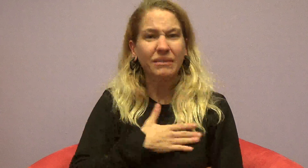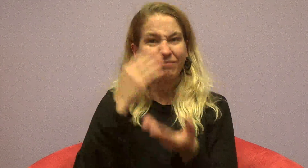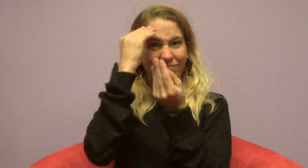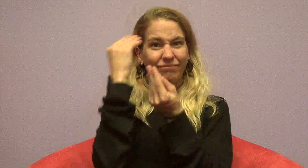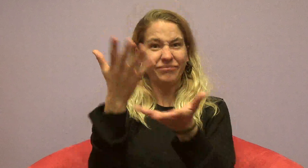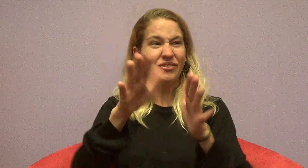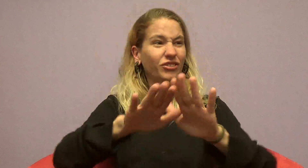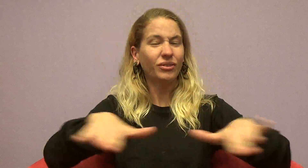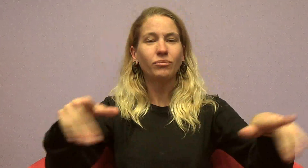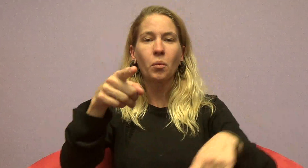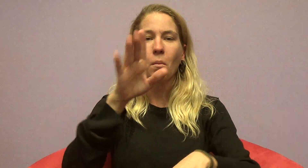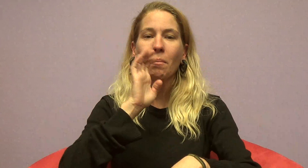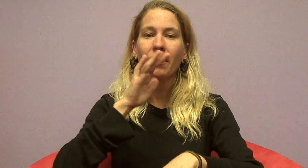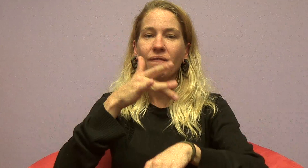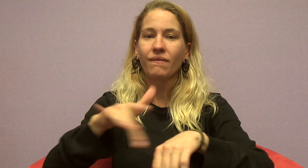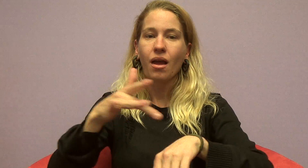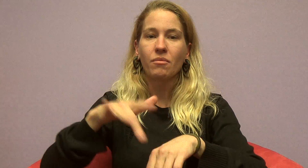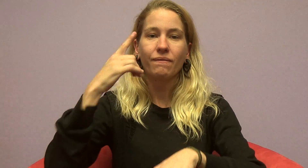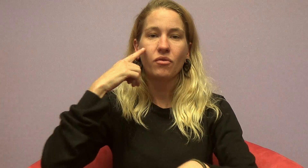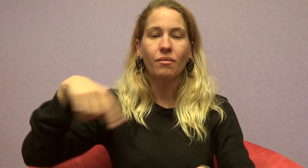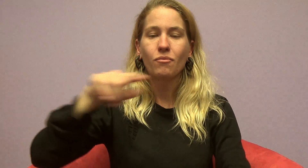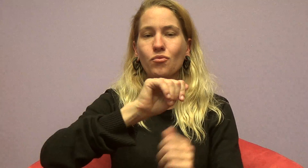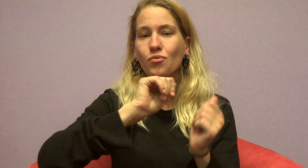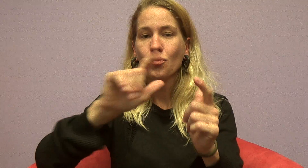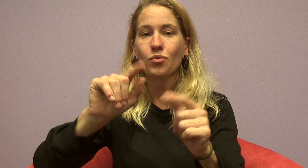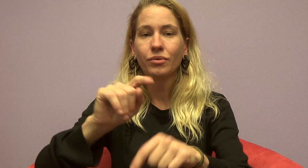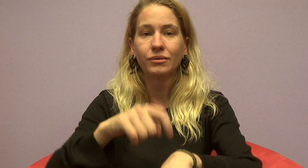Please let the child know you will be available for them at all times.